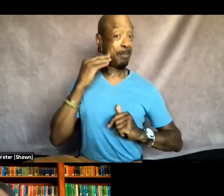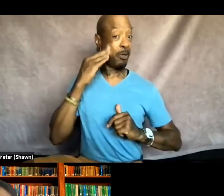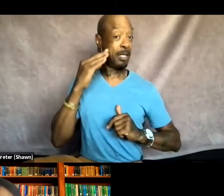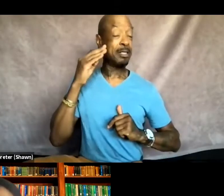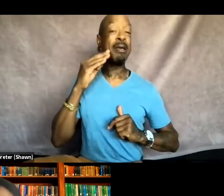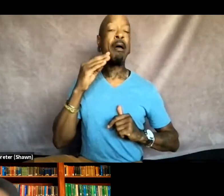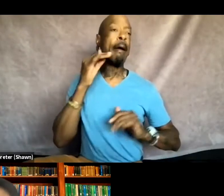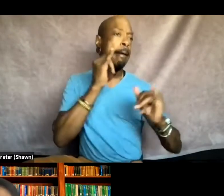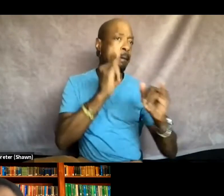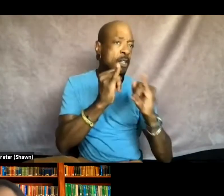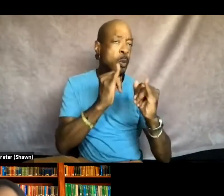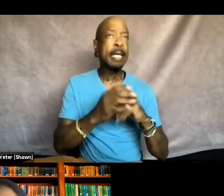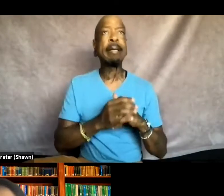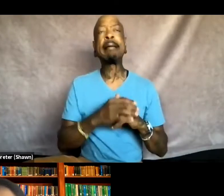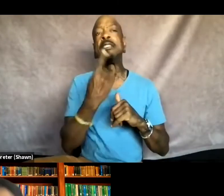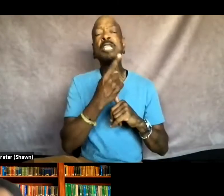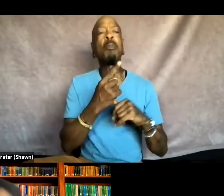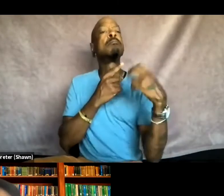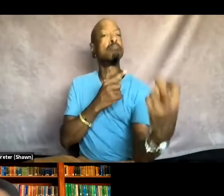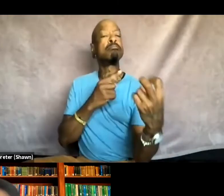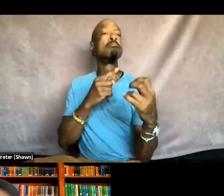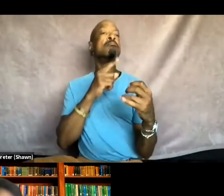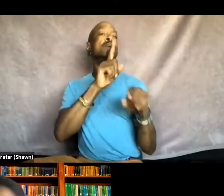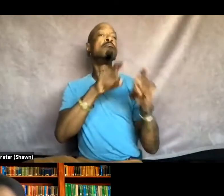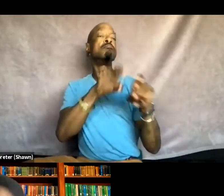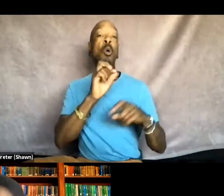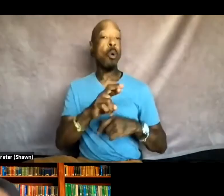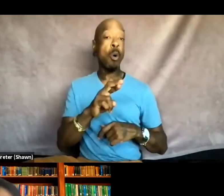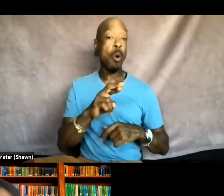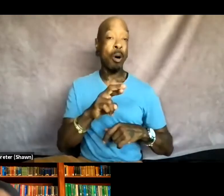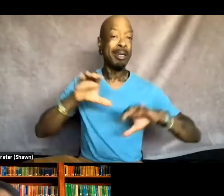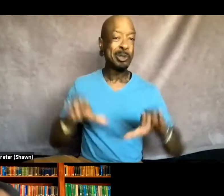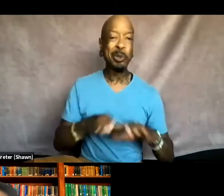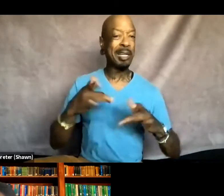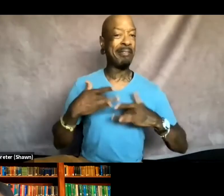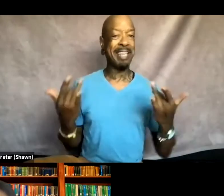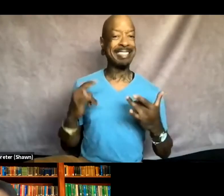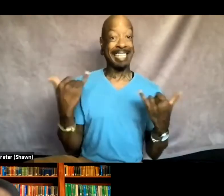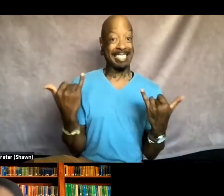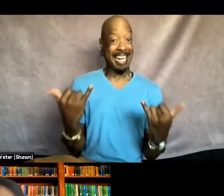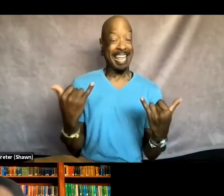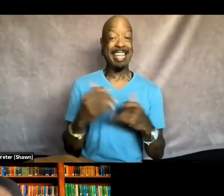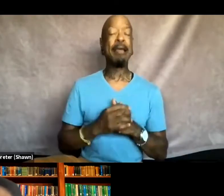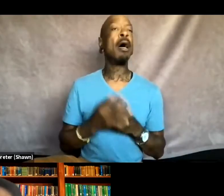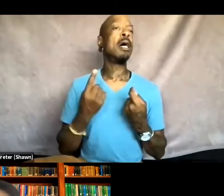Keah Brown: Someone or just doing events like these, I try my best to allow people to room